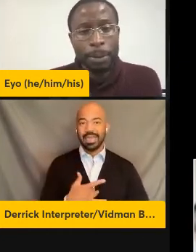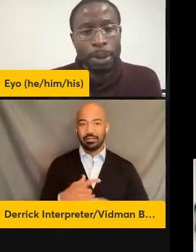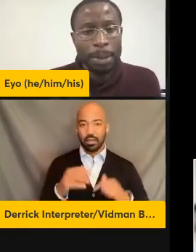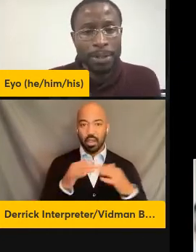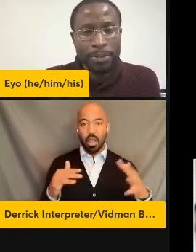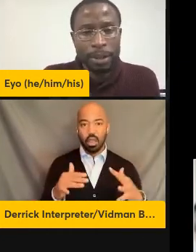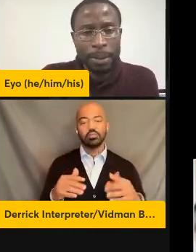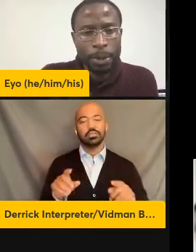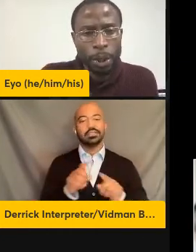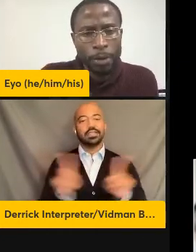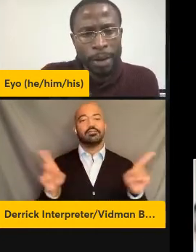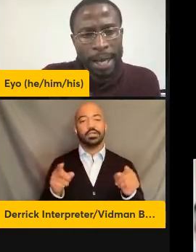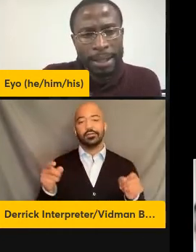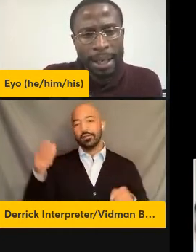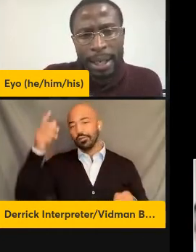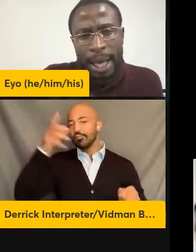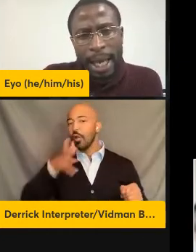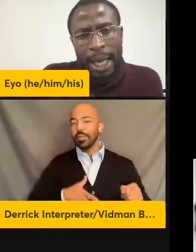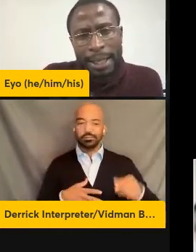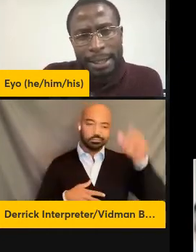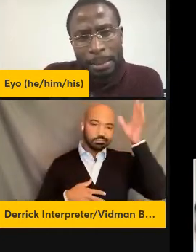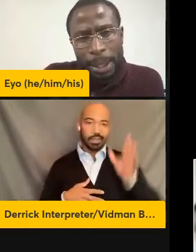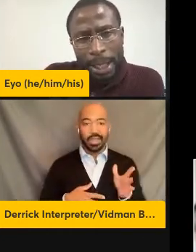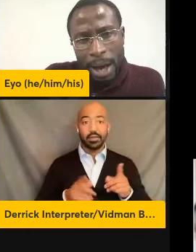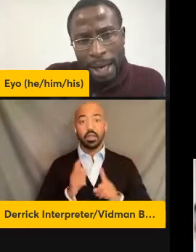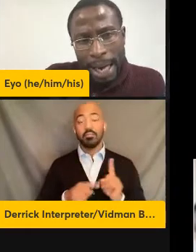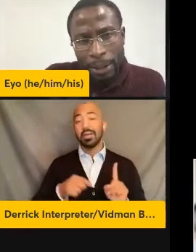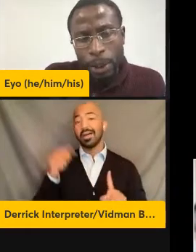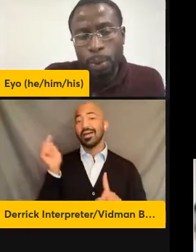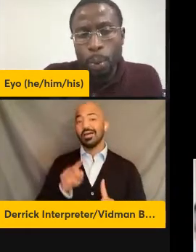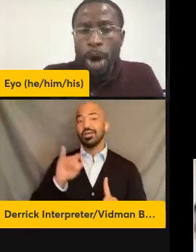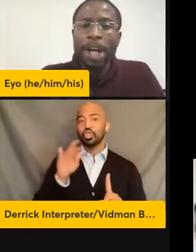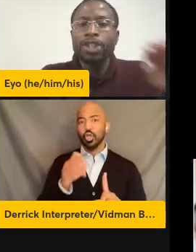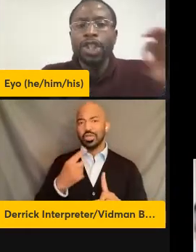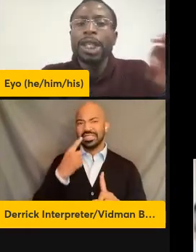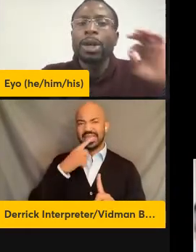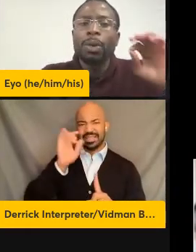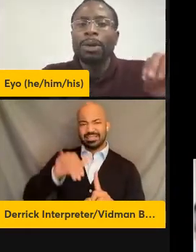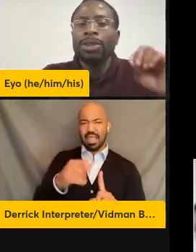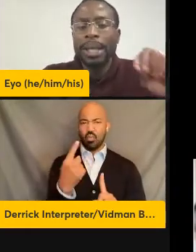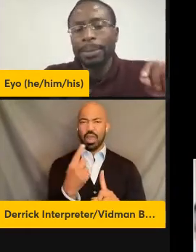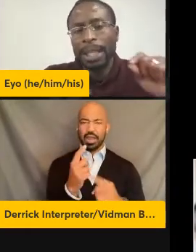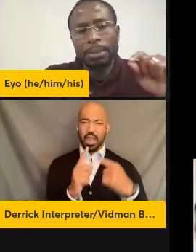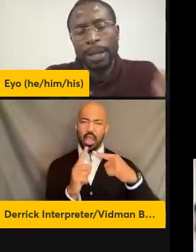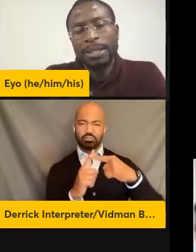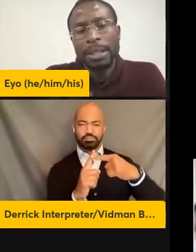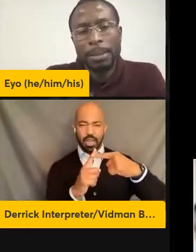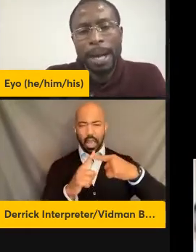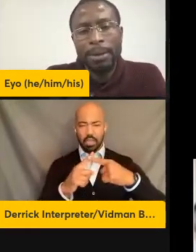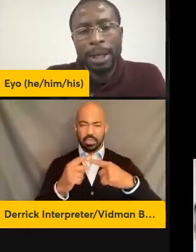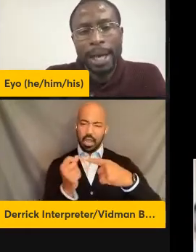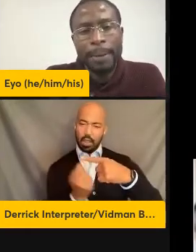between males and female, Joe finds that in simply knocking out this one gene or one receptor that's present on the microglia,